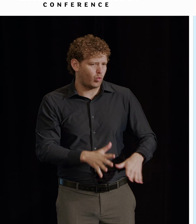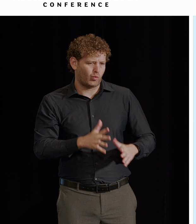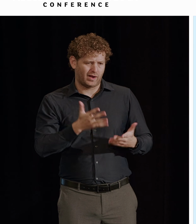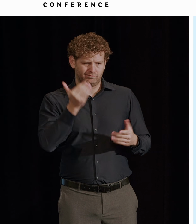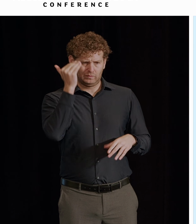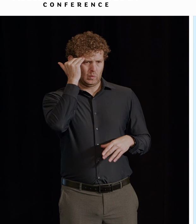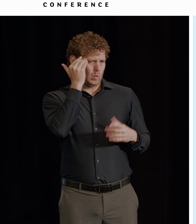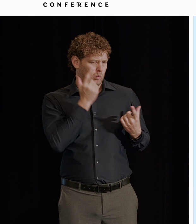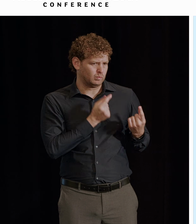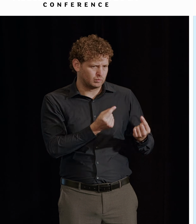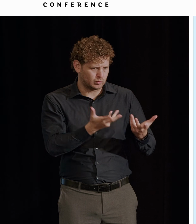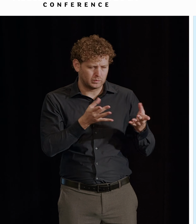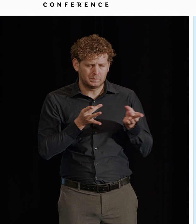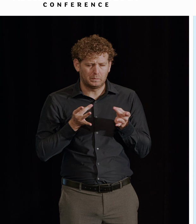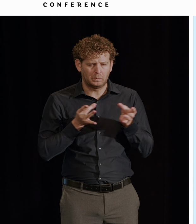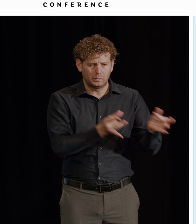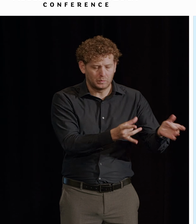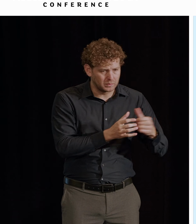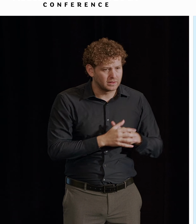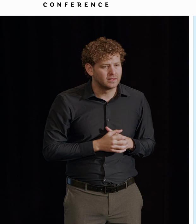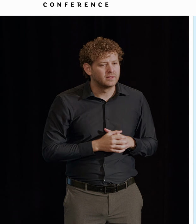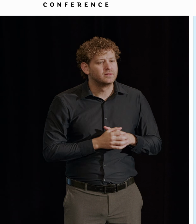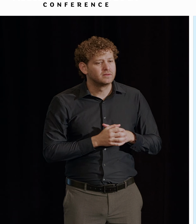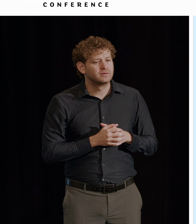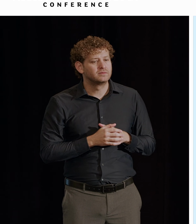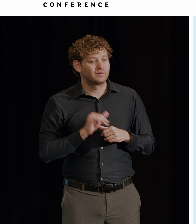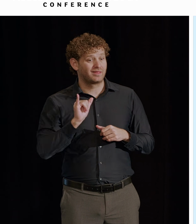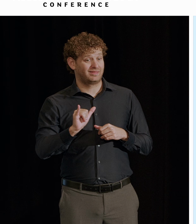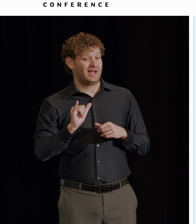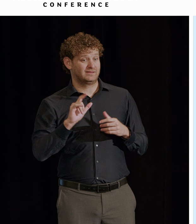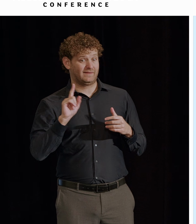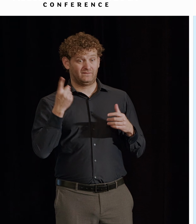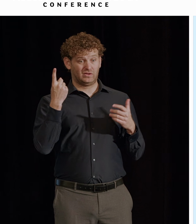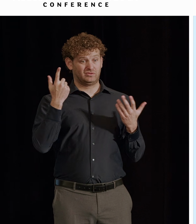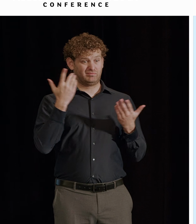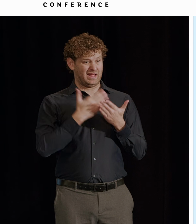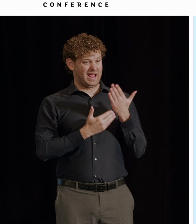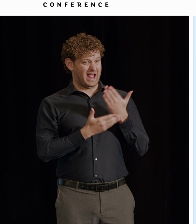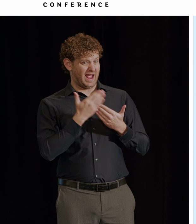This is the first hands-free access to corporate accessibility services,